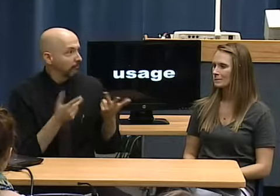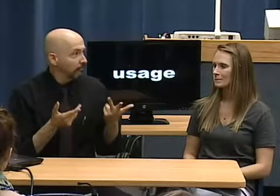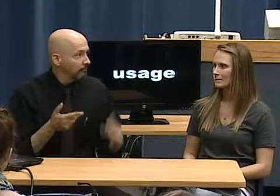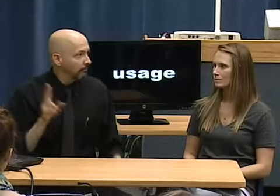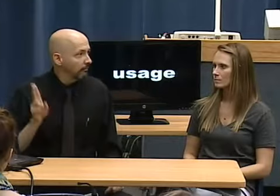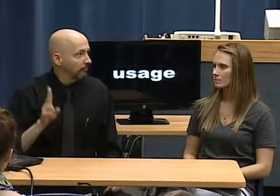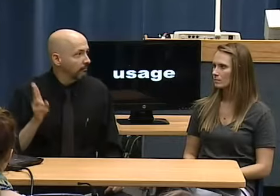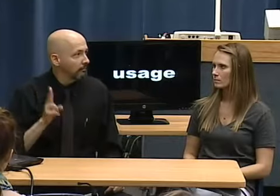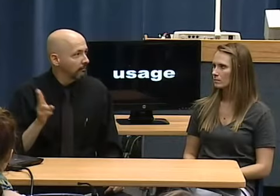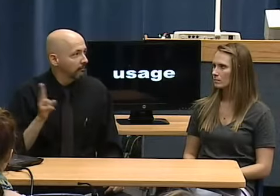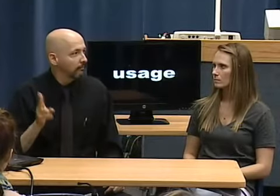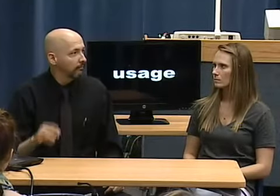A third option is this